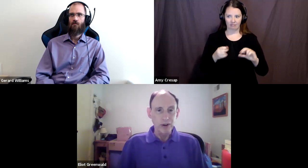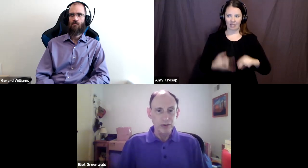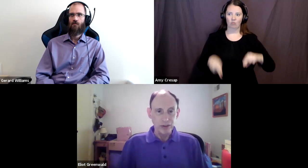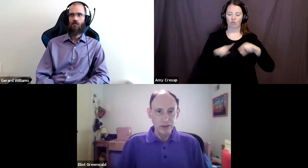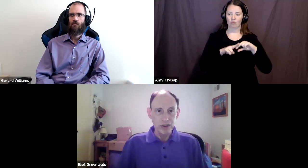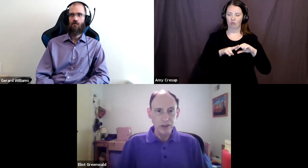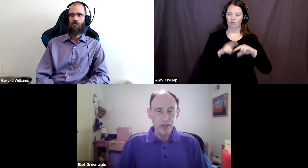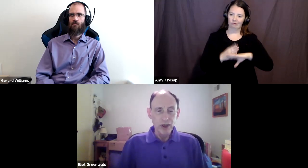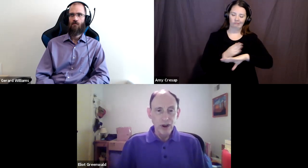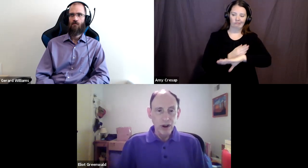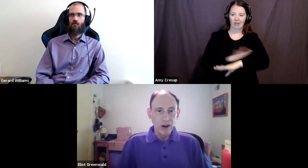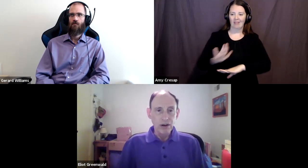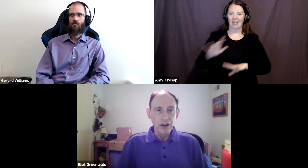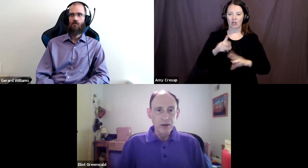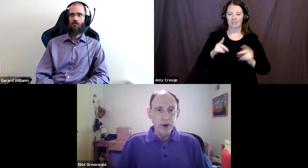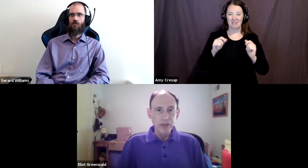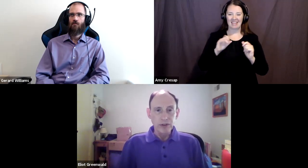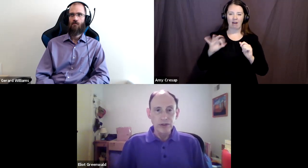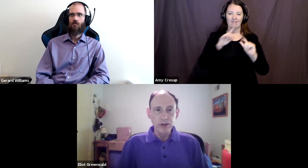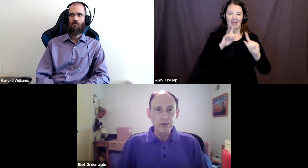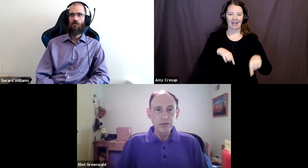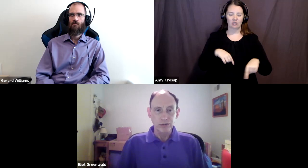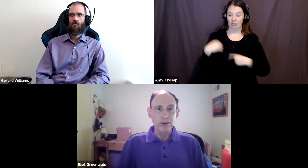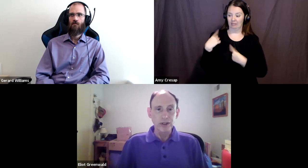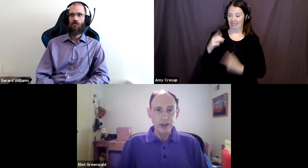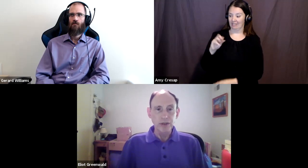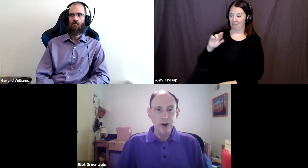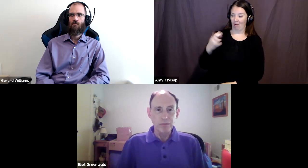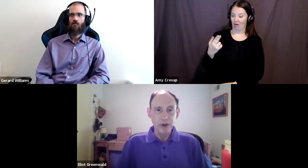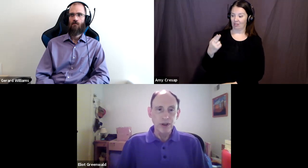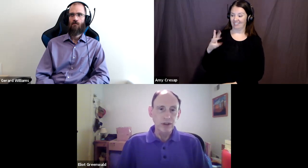March 16th. But they are still struggling to keep up as